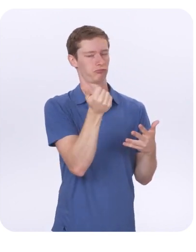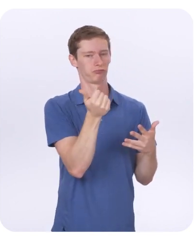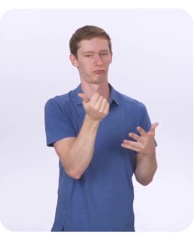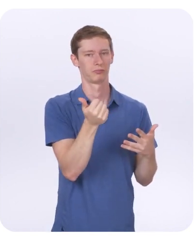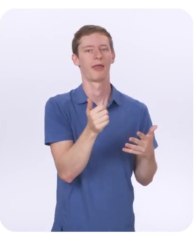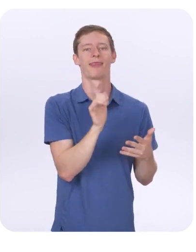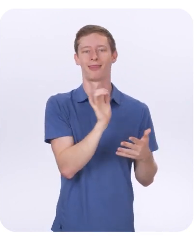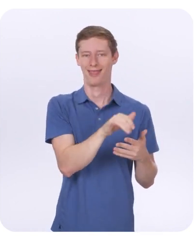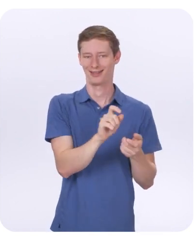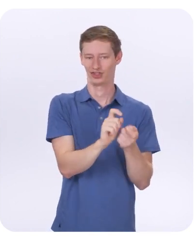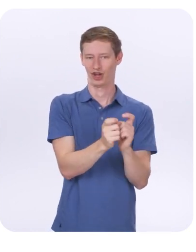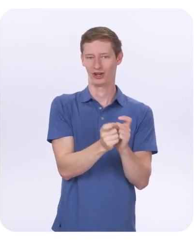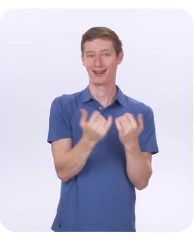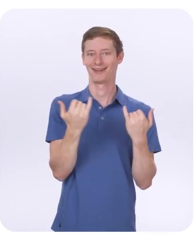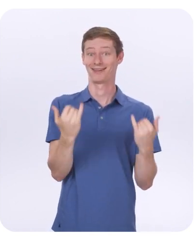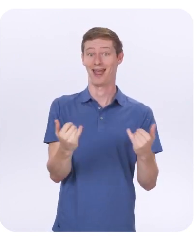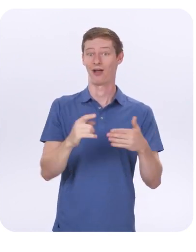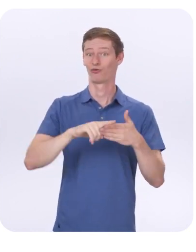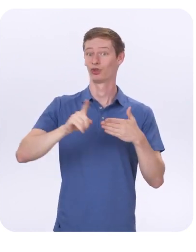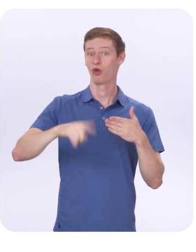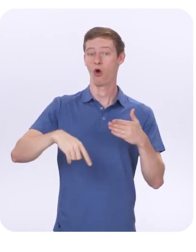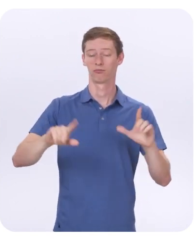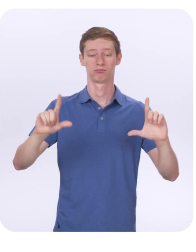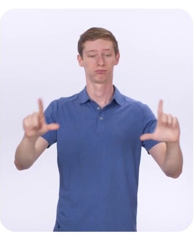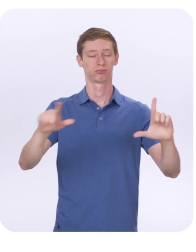of the properties is much easier to visualize.